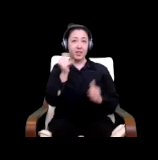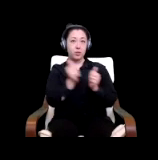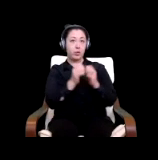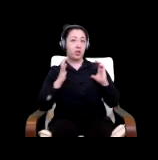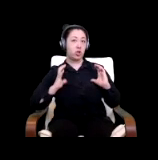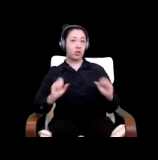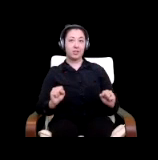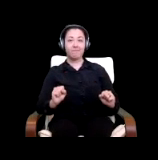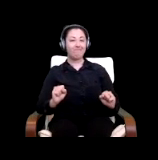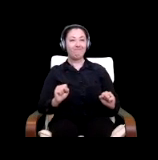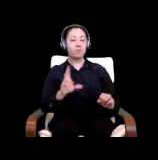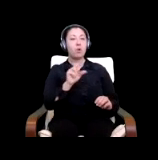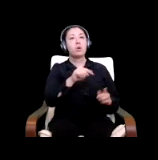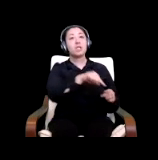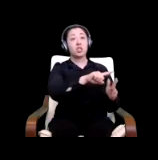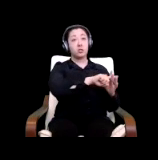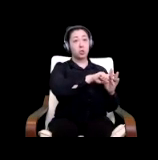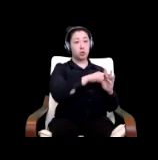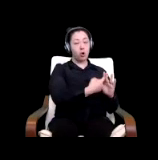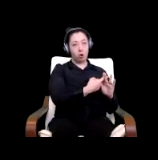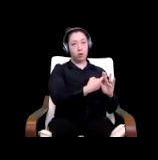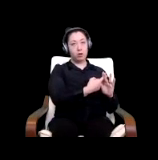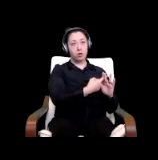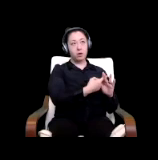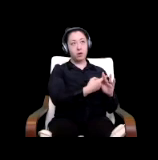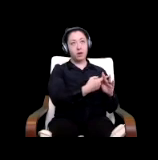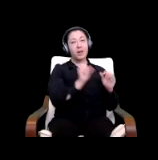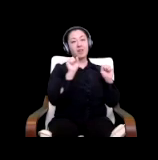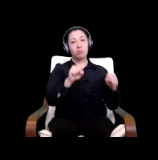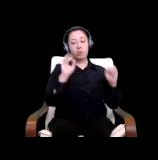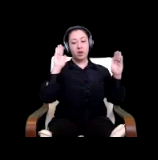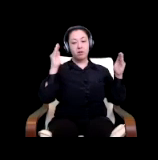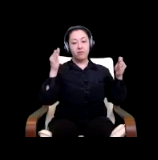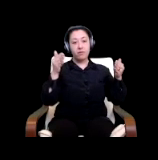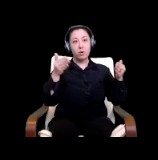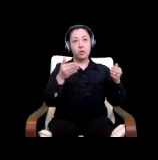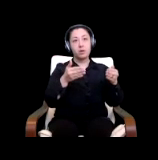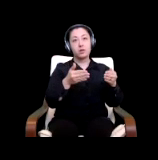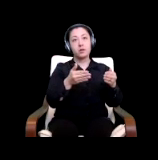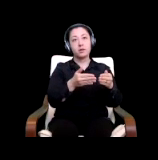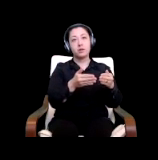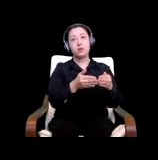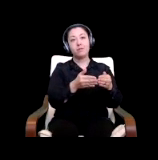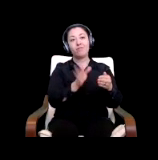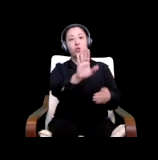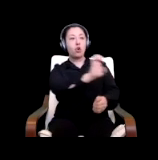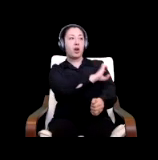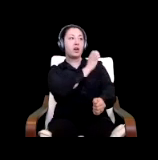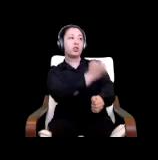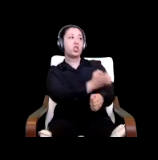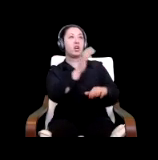a starting point and a way to narrow down and focus in on specific characteristics that